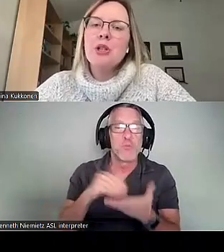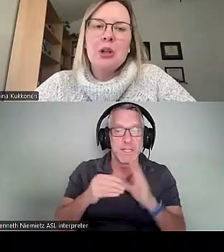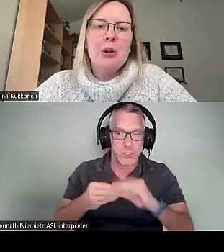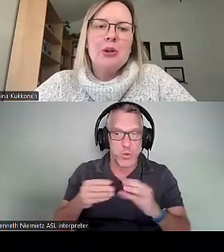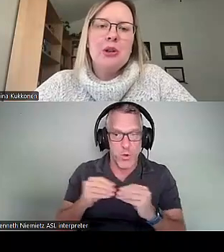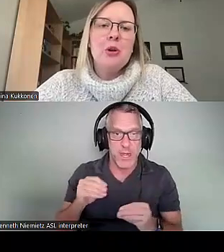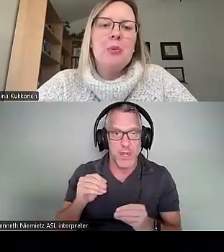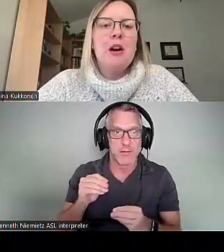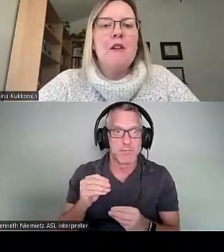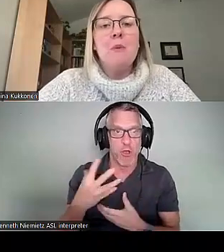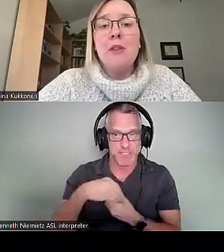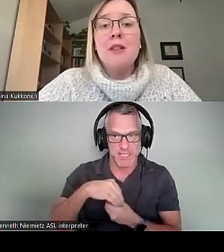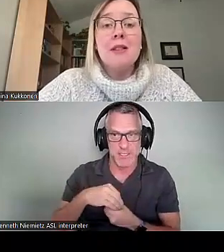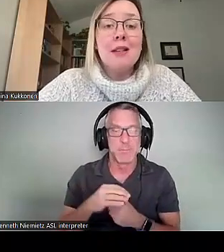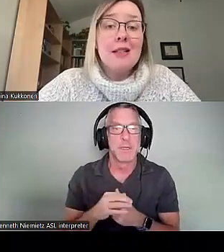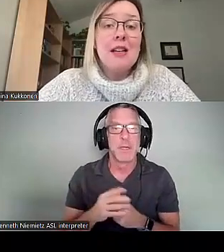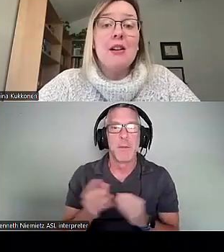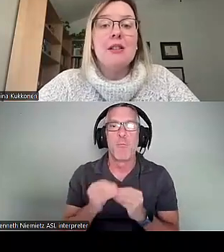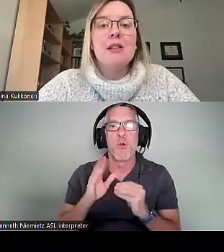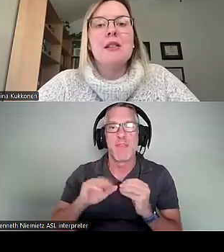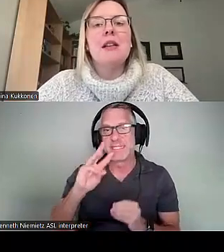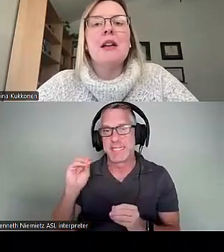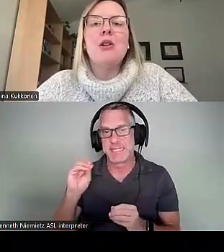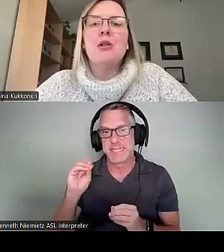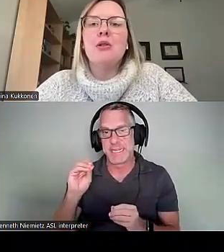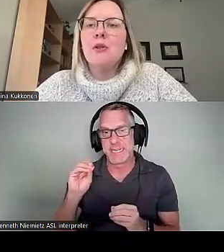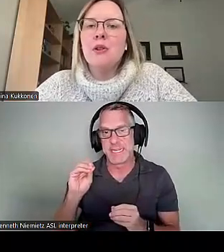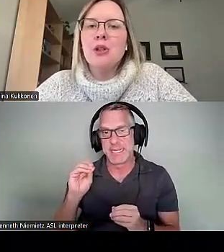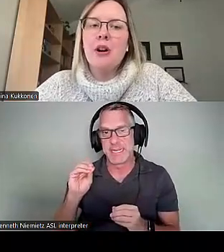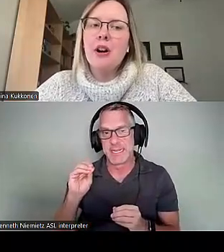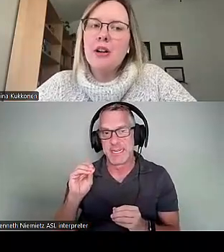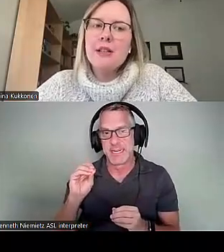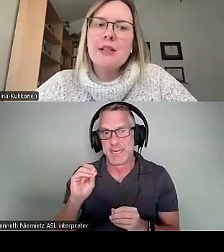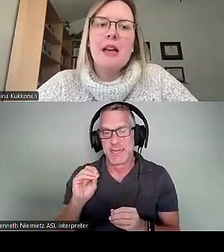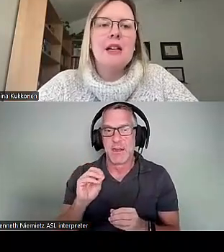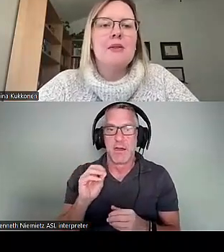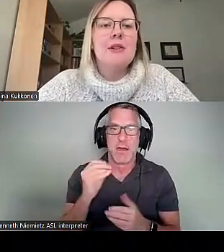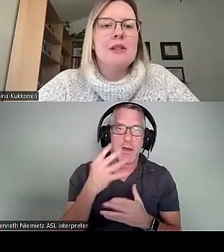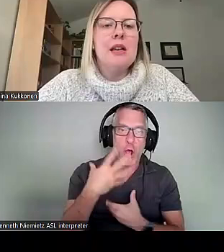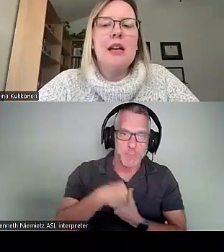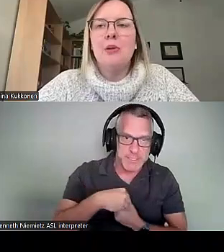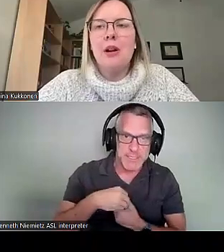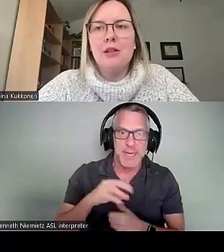which includes a group of more than 60 autistic and neurodivergent artists, activists and grad